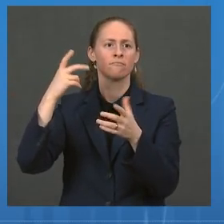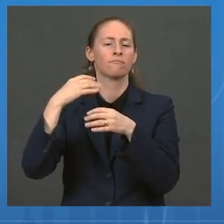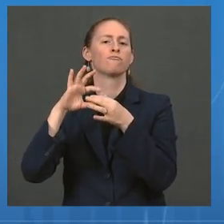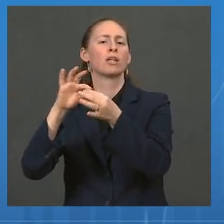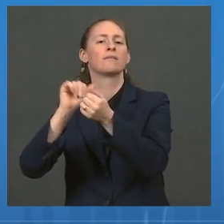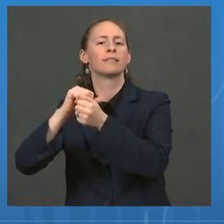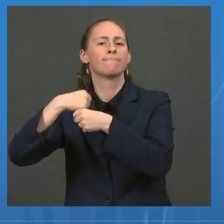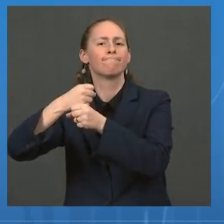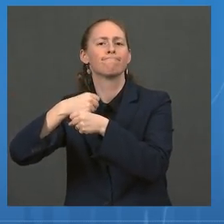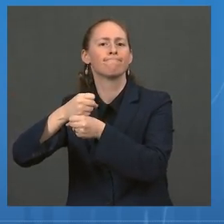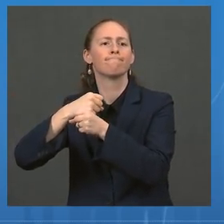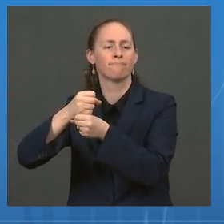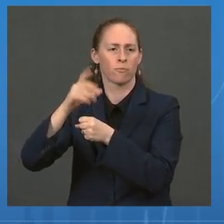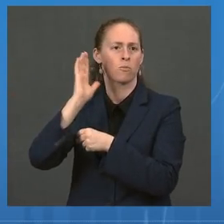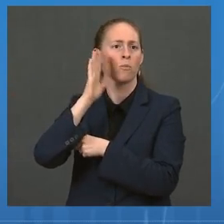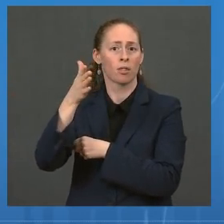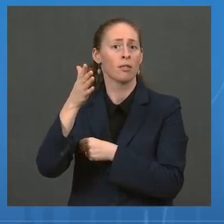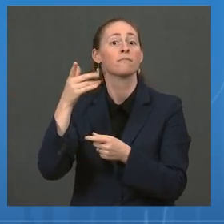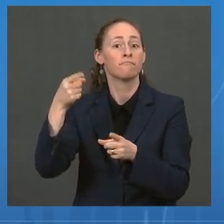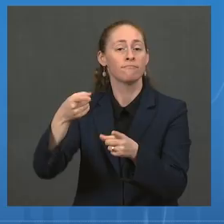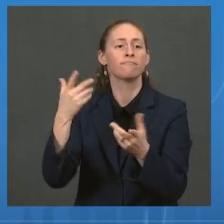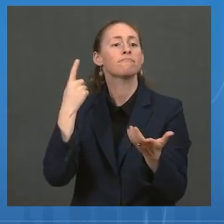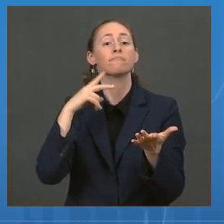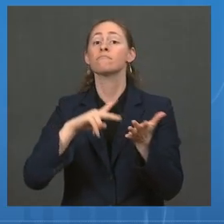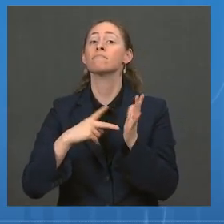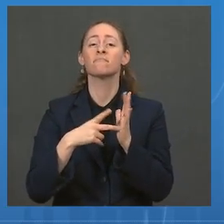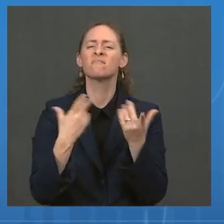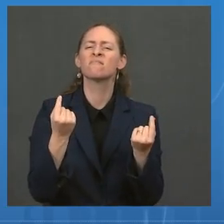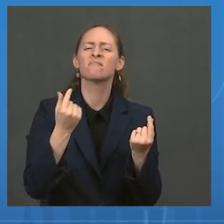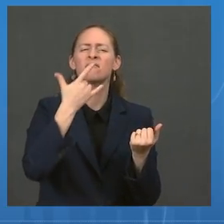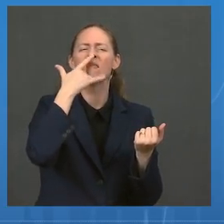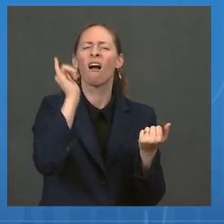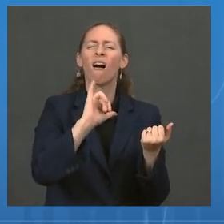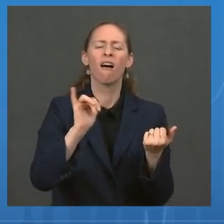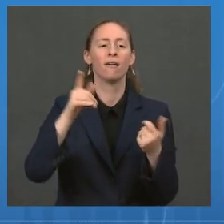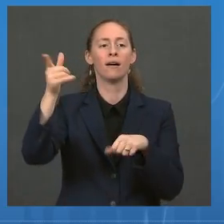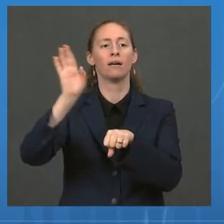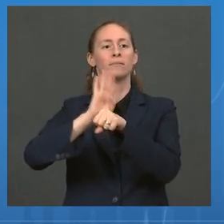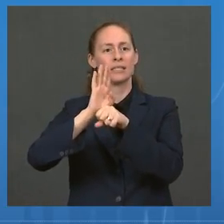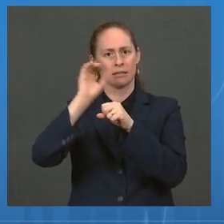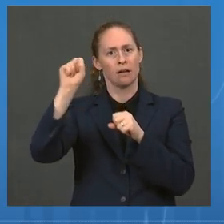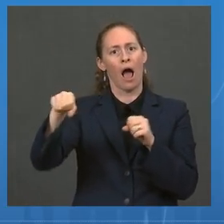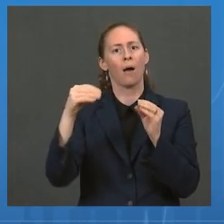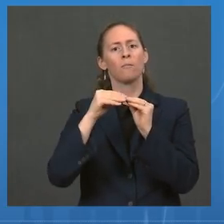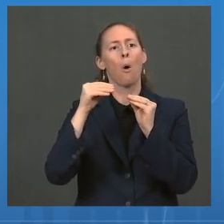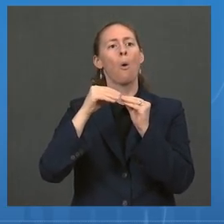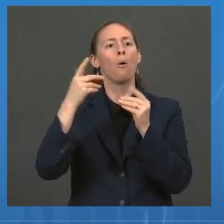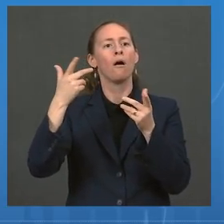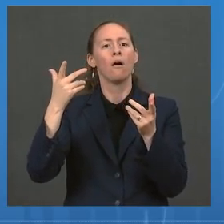This means companies will be able to expand production of tests even further, based on the U.S. government's commitment